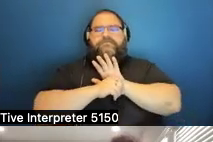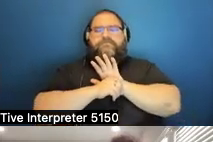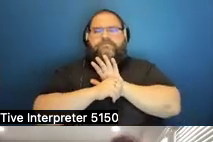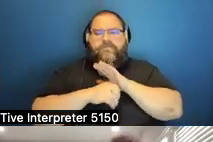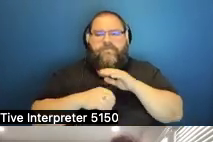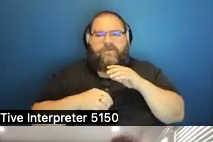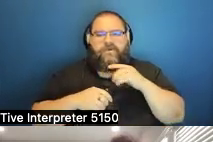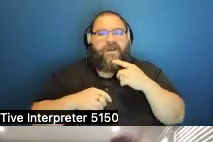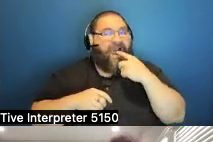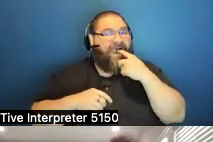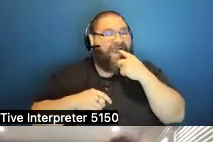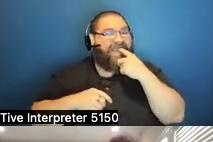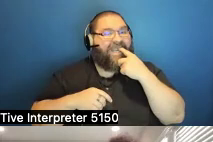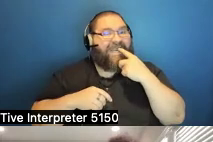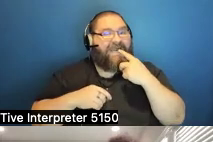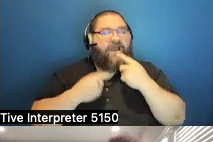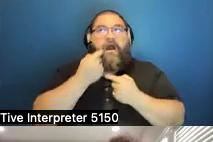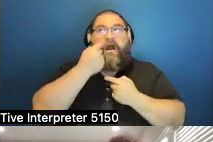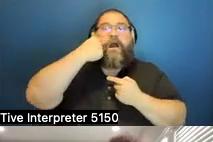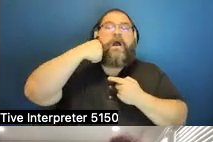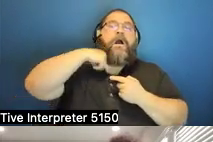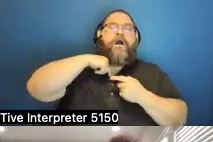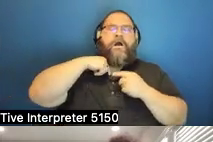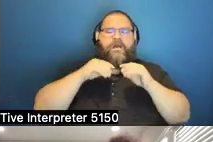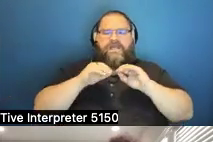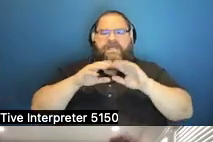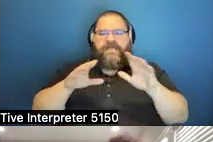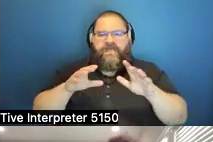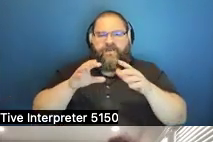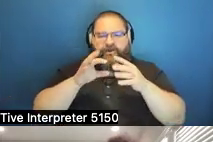19:42:36 To clear the airway here. 19:42:38 It was such low, it's gonna sit